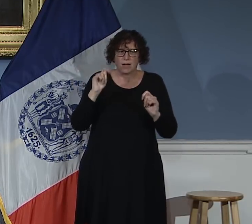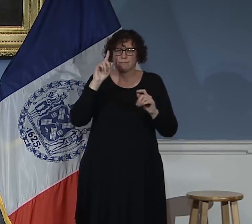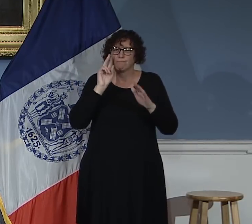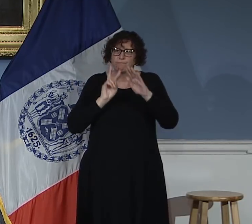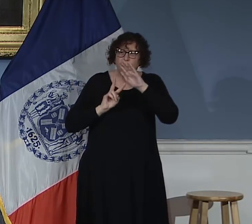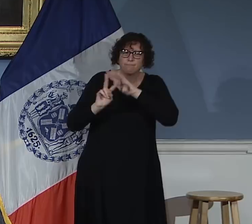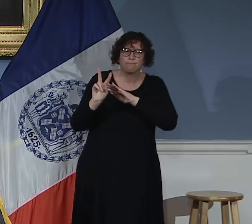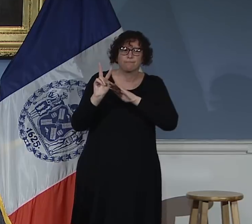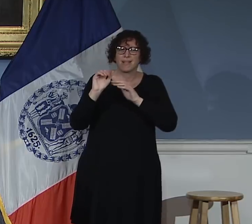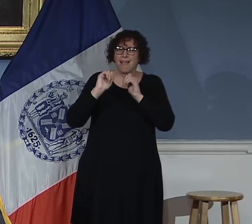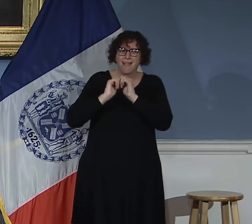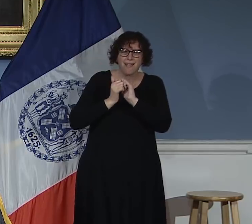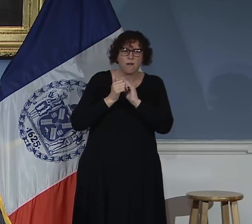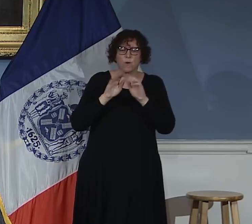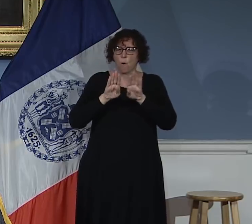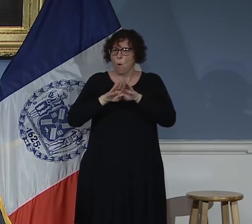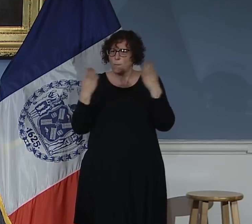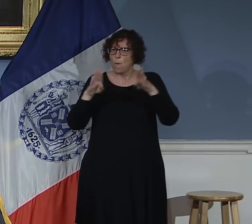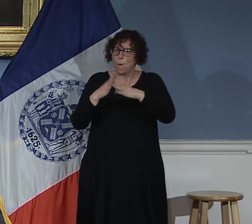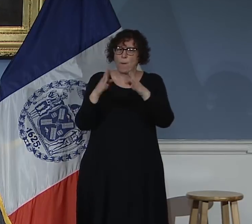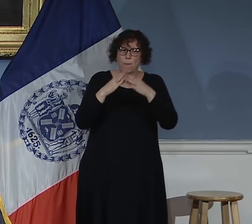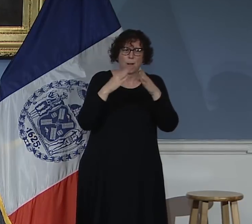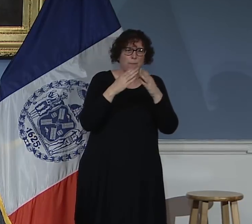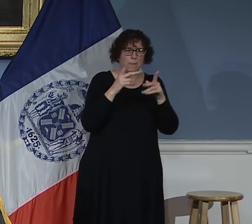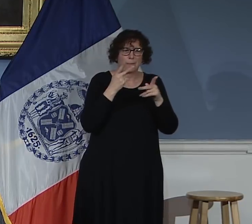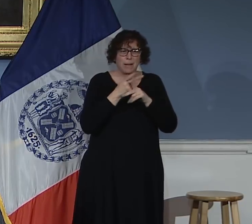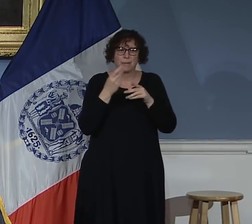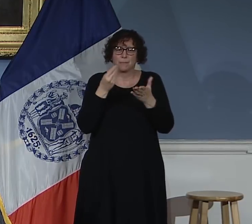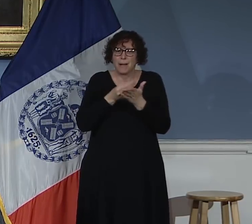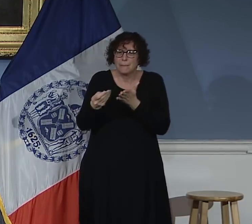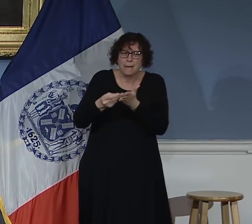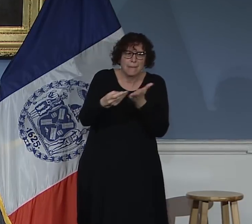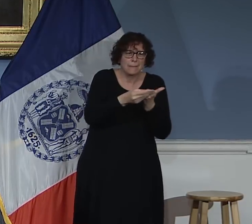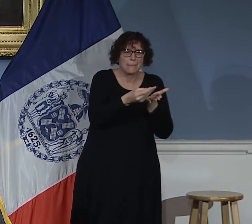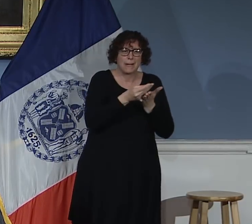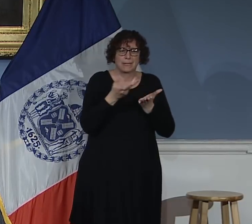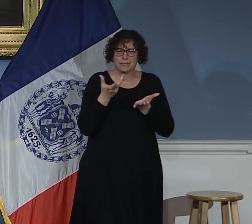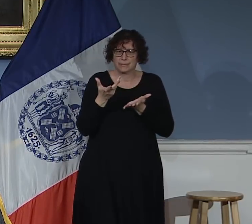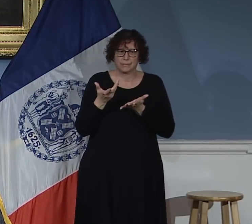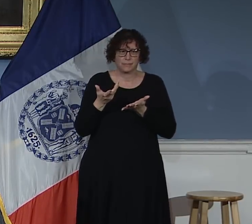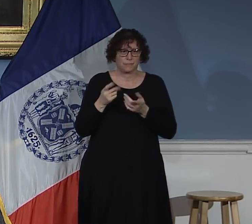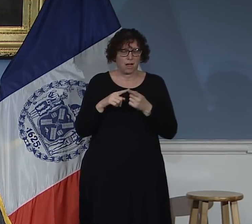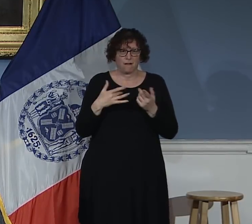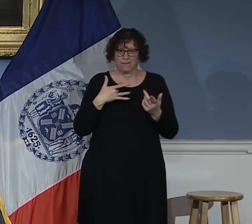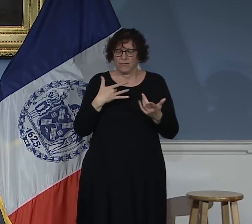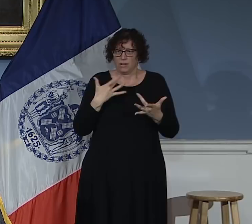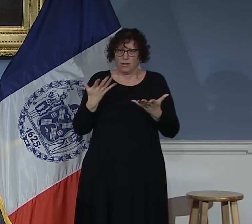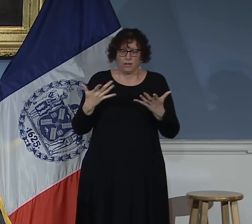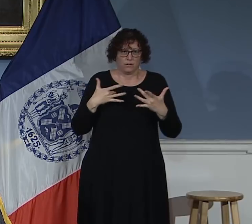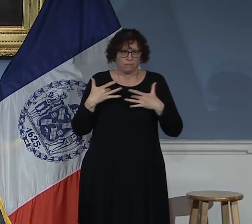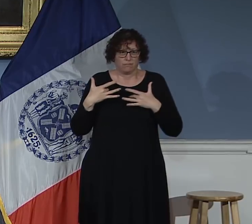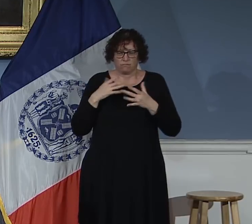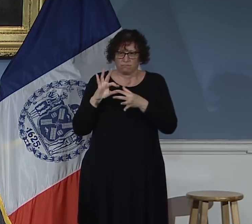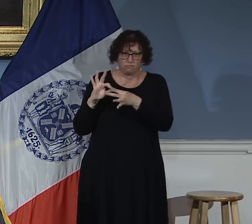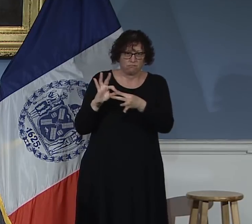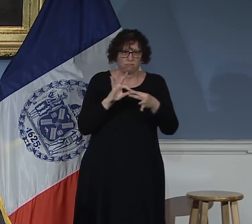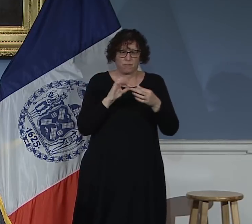AGO, I WAS CERTAINLY TRYING TDOO EVERYTHING I CODUL TOK EEP EMPLOYMENT GOING AND KEEP PEOPLE HAVING A